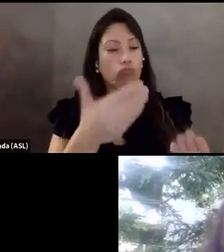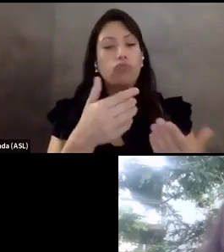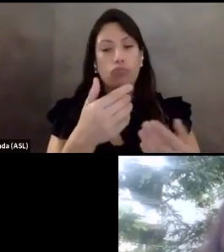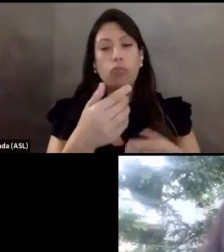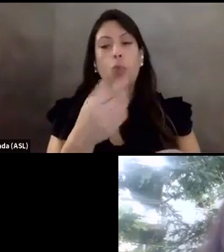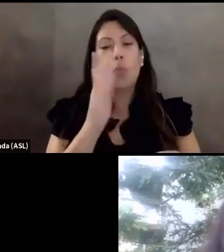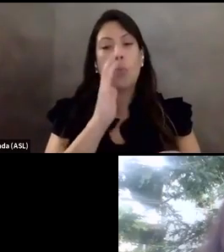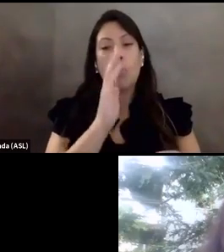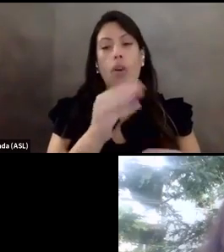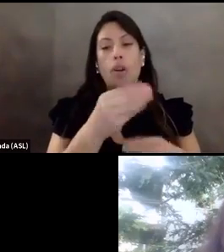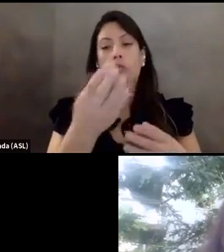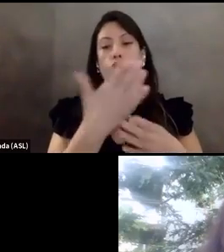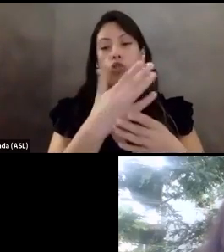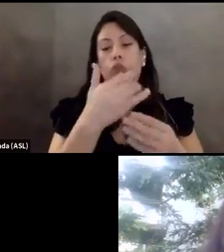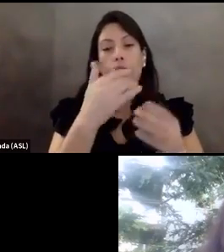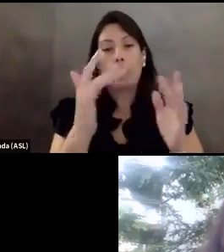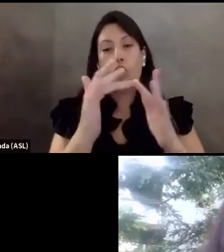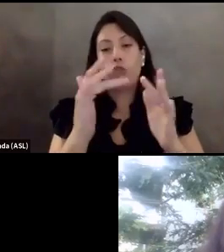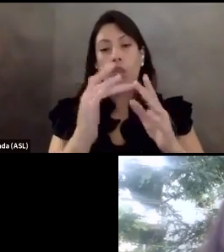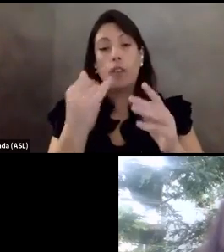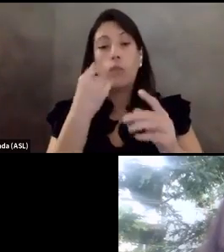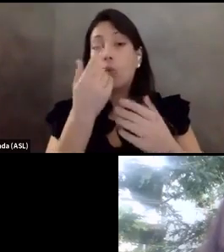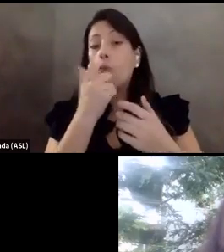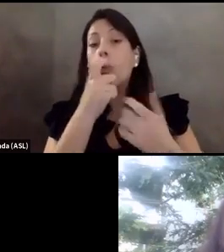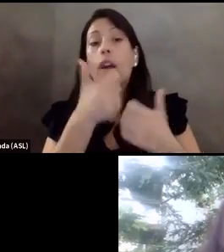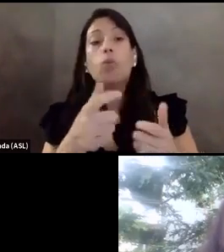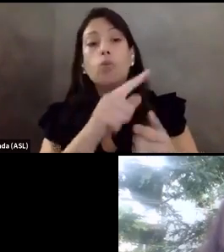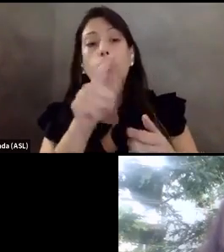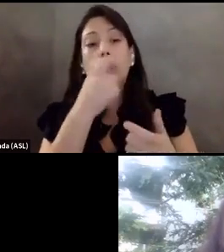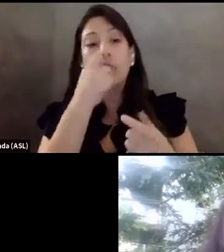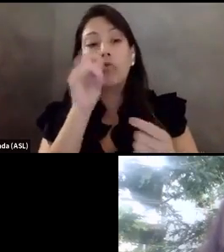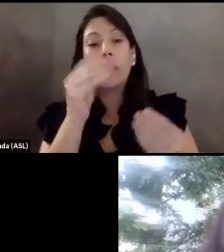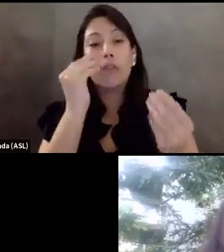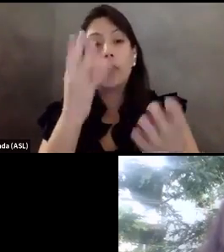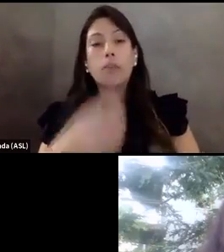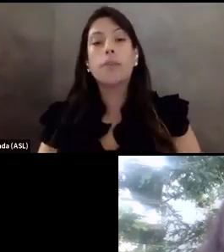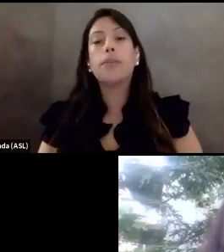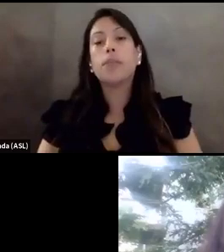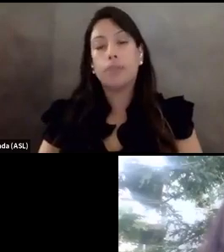pass that along to everyone like that information. The great.